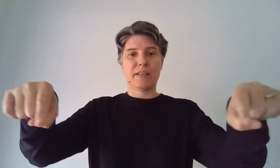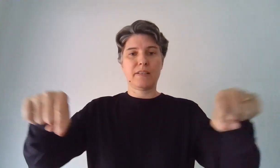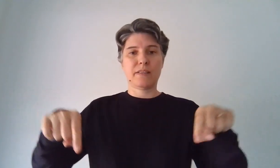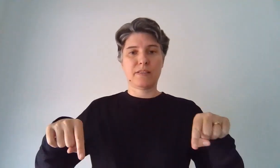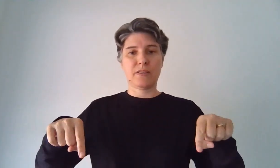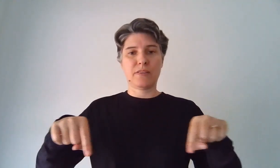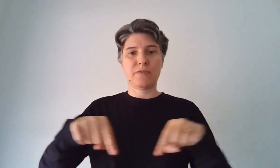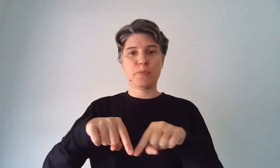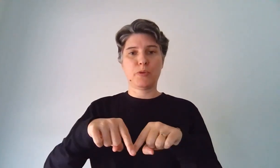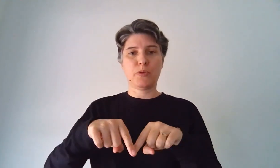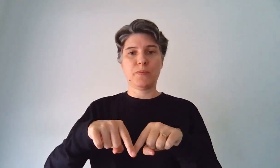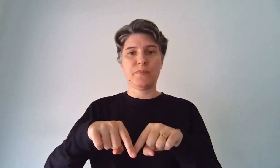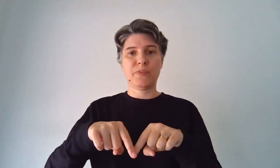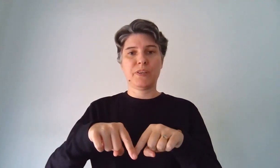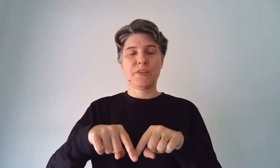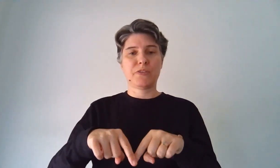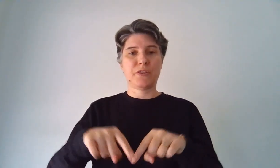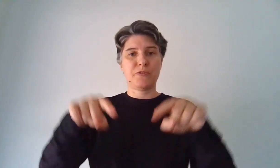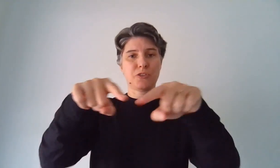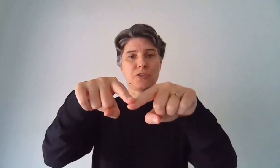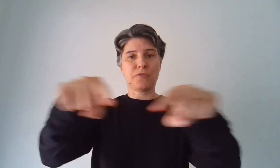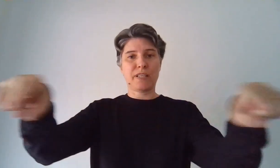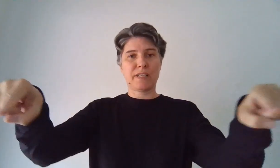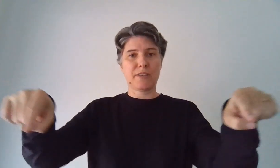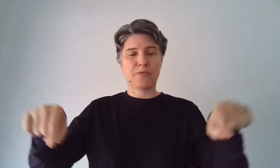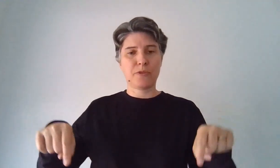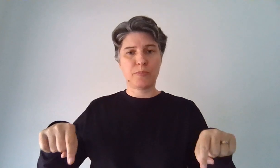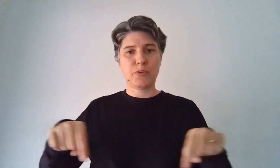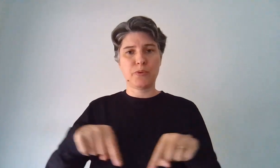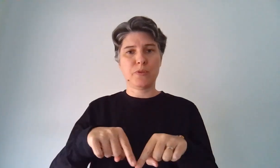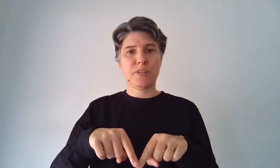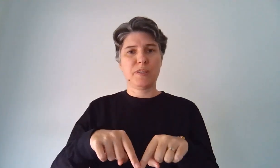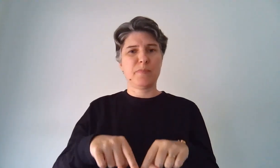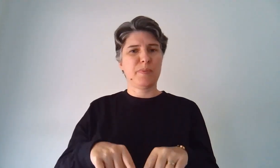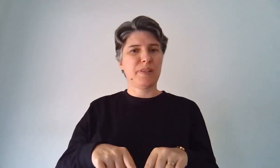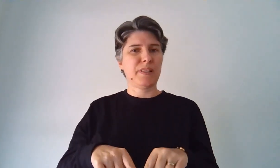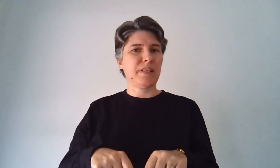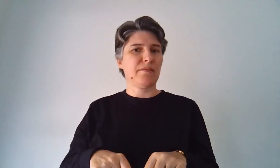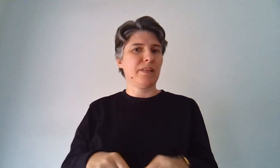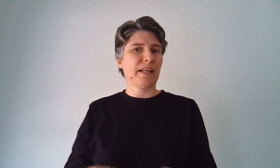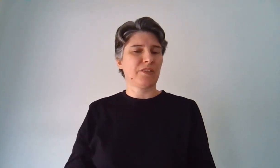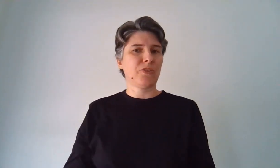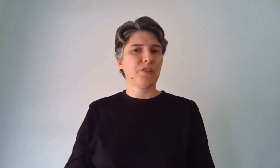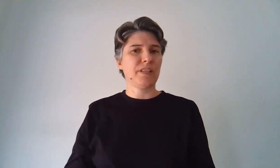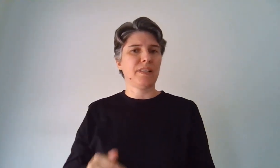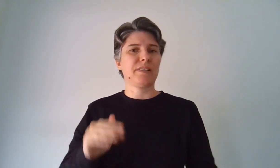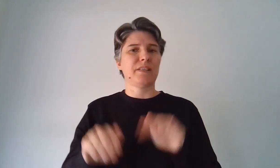and the sign for pool - So you've just got the rectangle for a pool, but that lacks context,